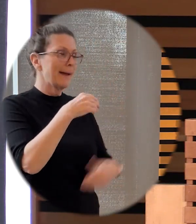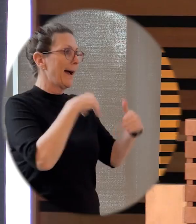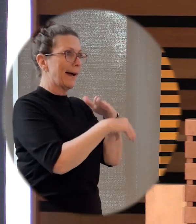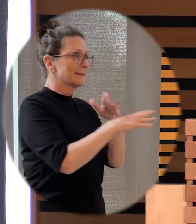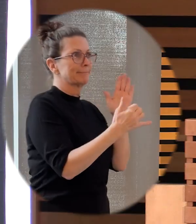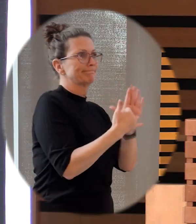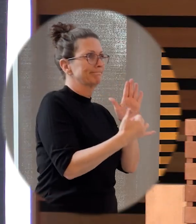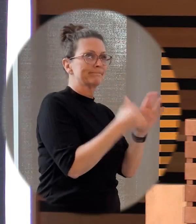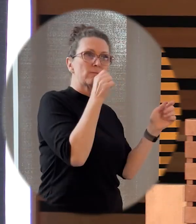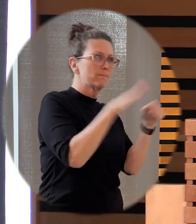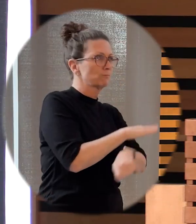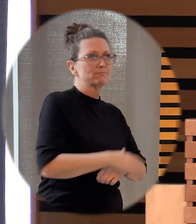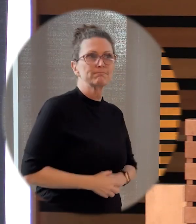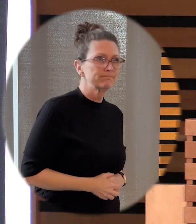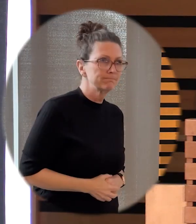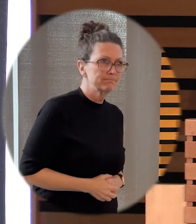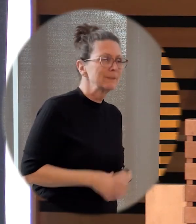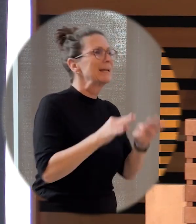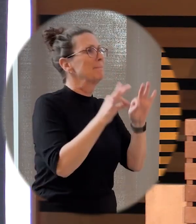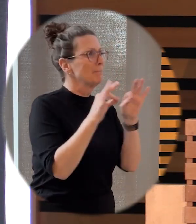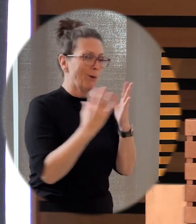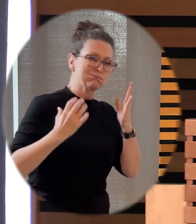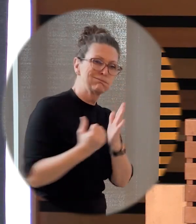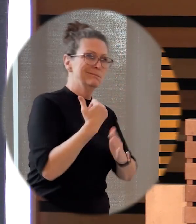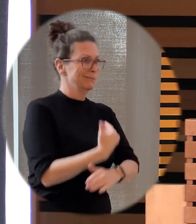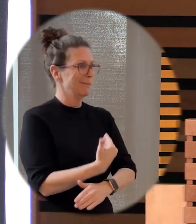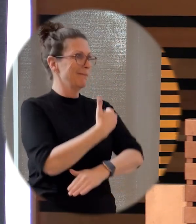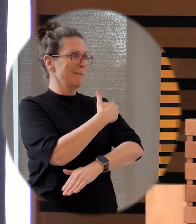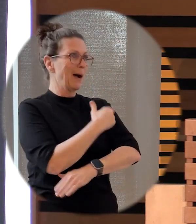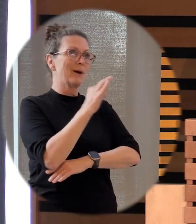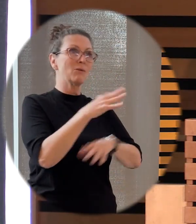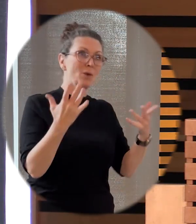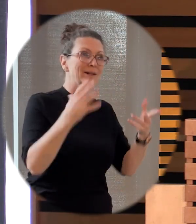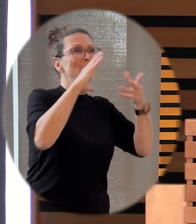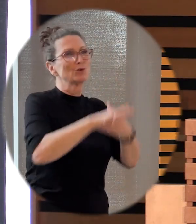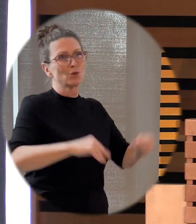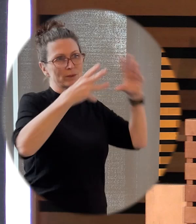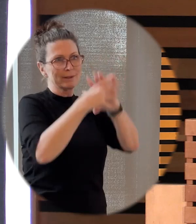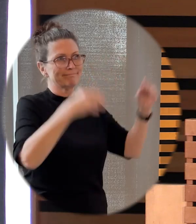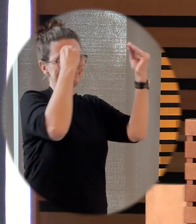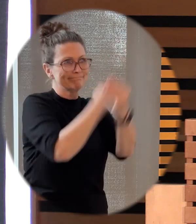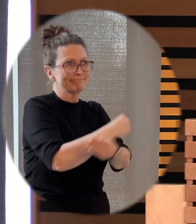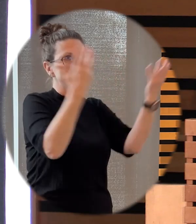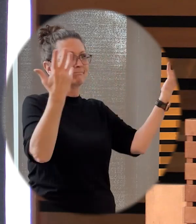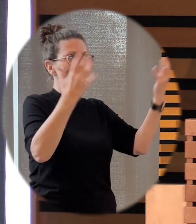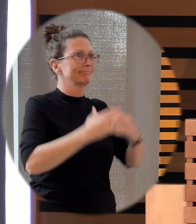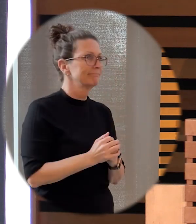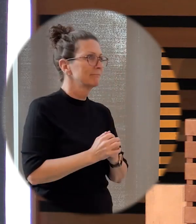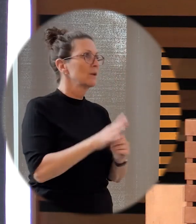out of reach. We need to leverage the power of storytelling to unlock the protections, power,